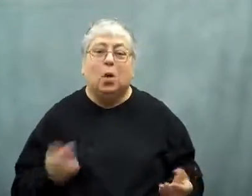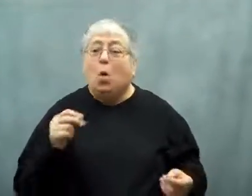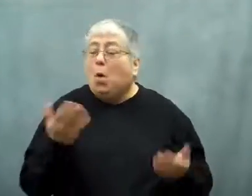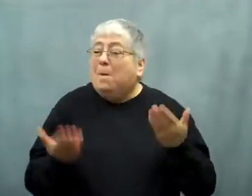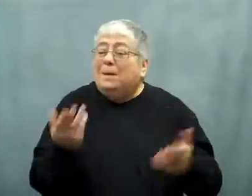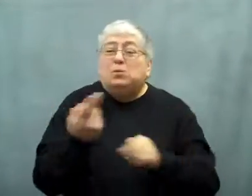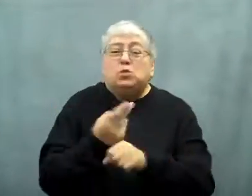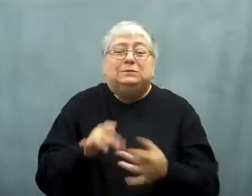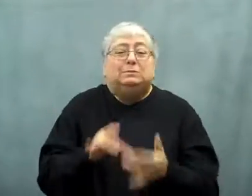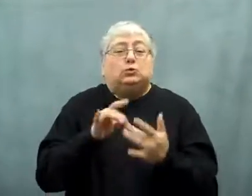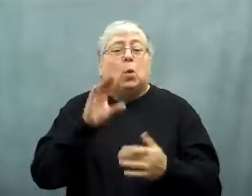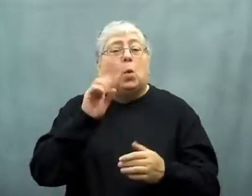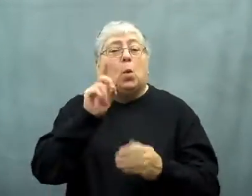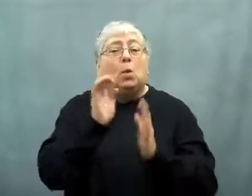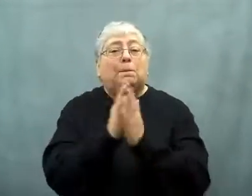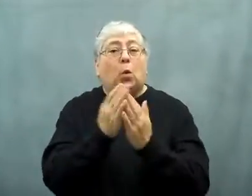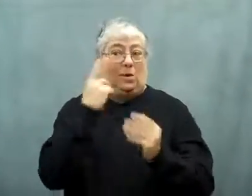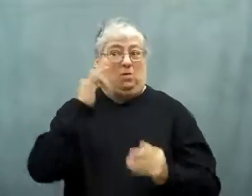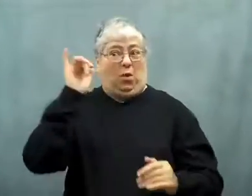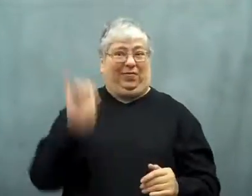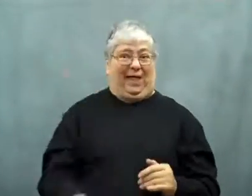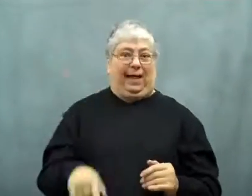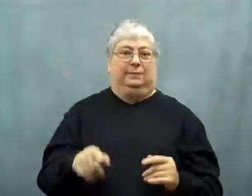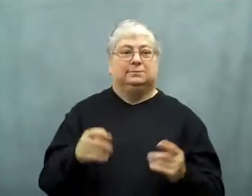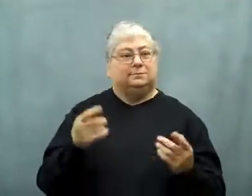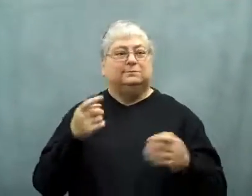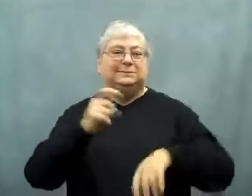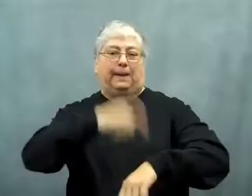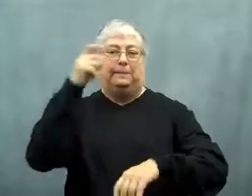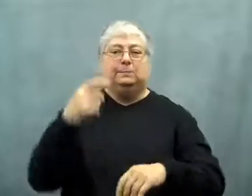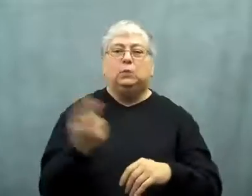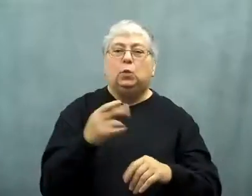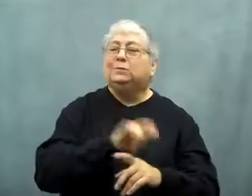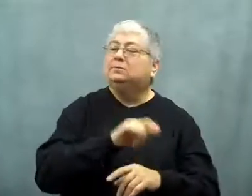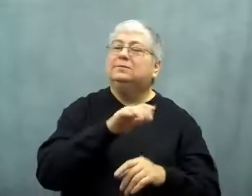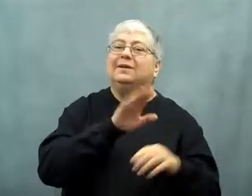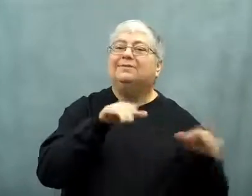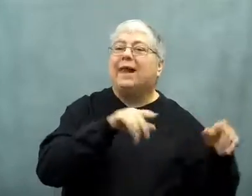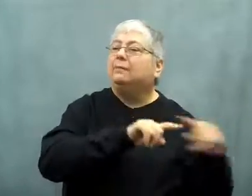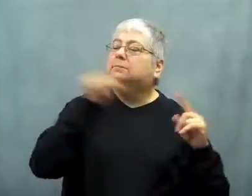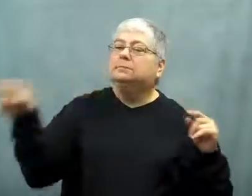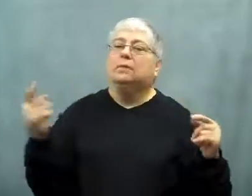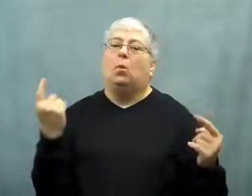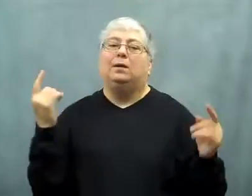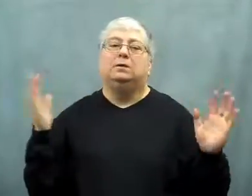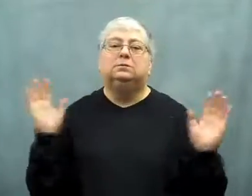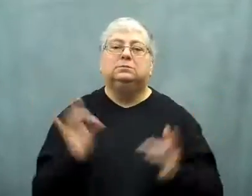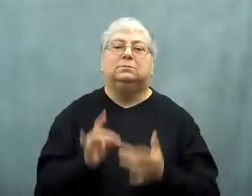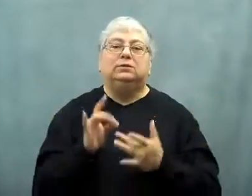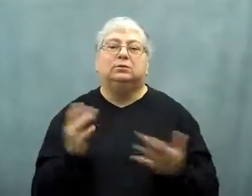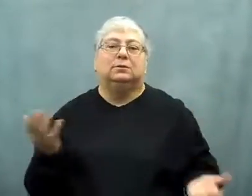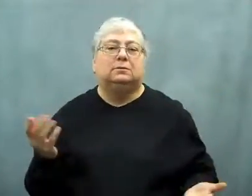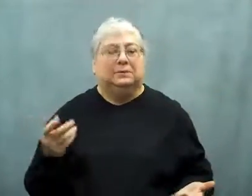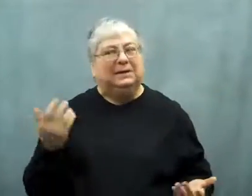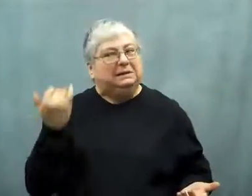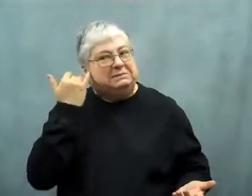They may also have used a code book intended for just that one mission.